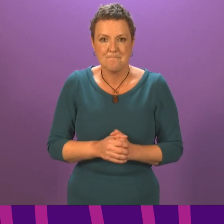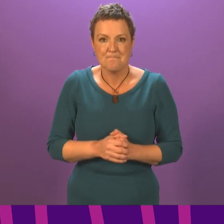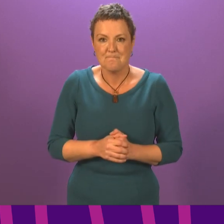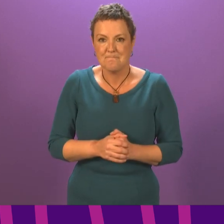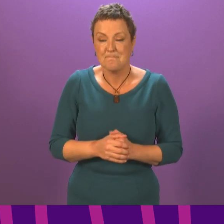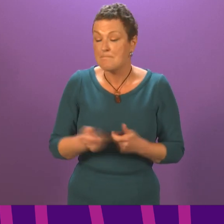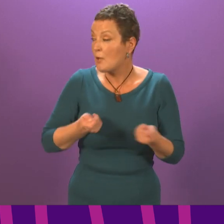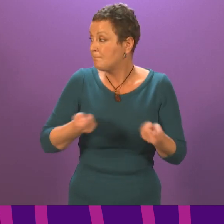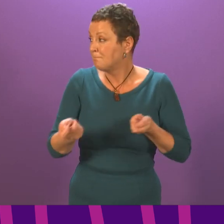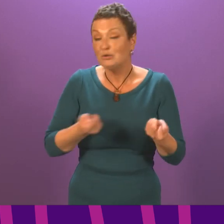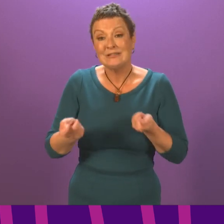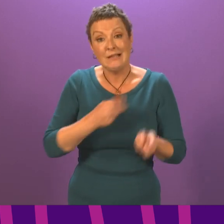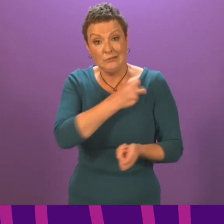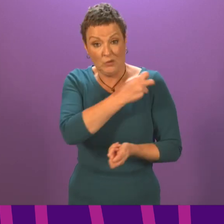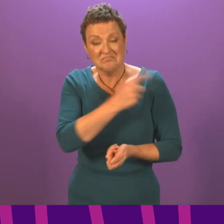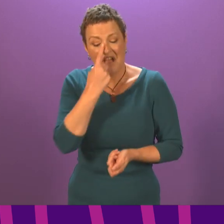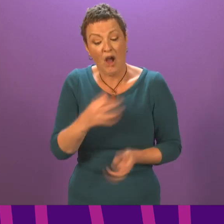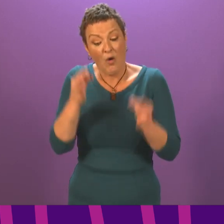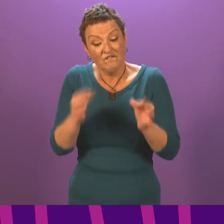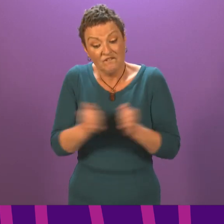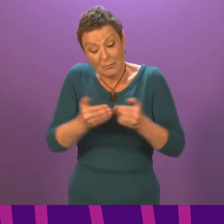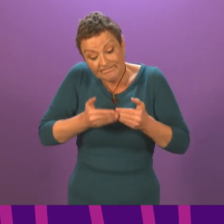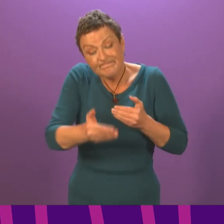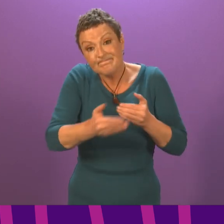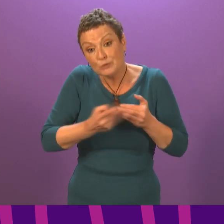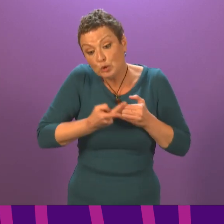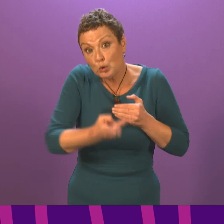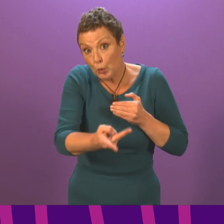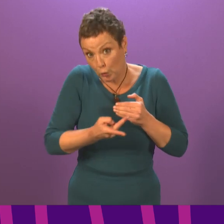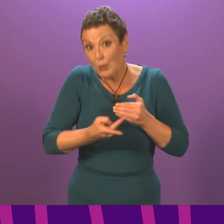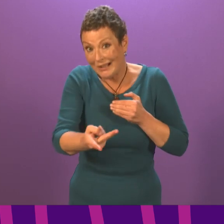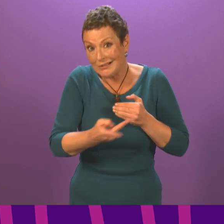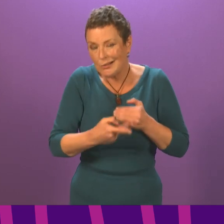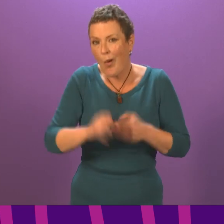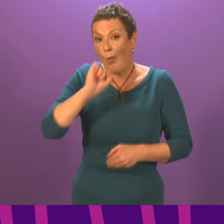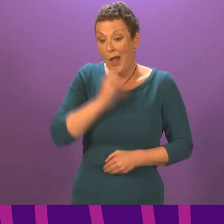I also confirm that, during the next two weeks, we will use the experience of the levels system